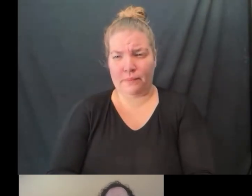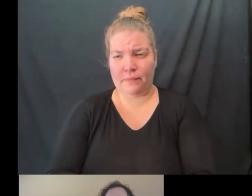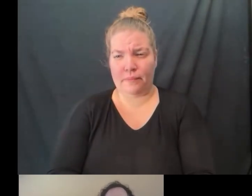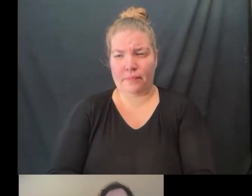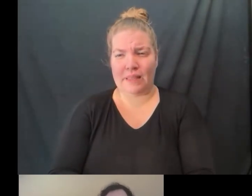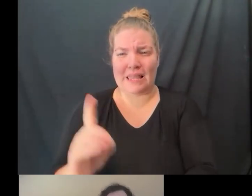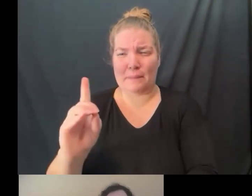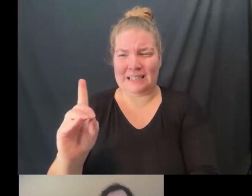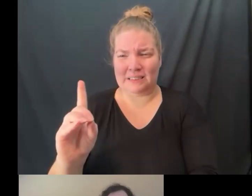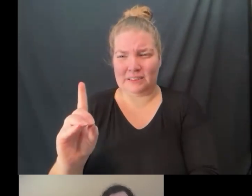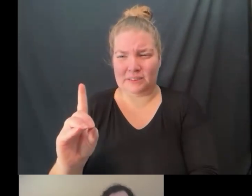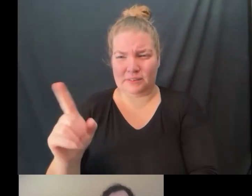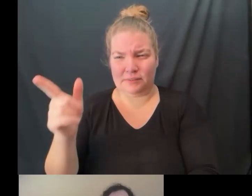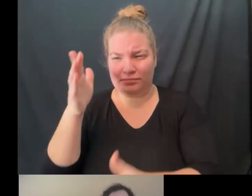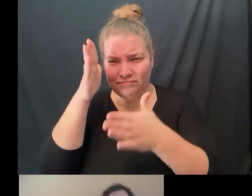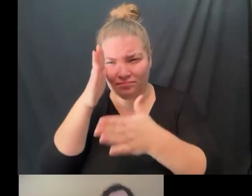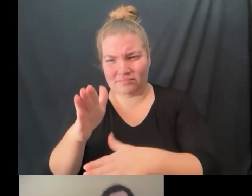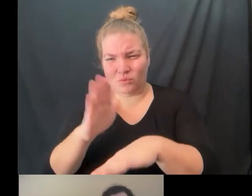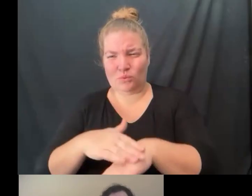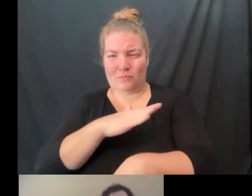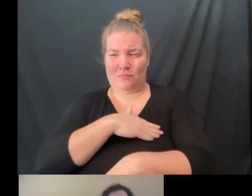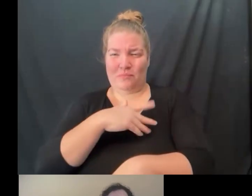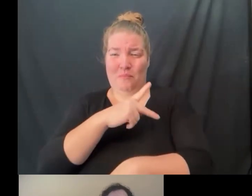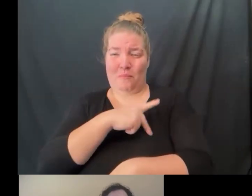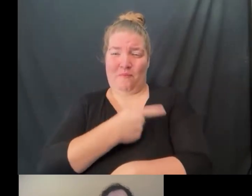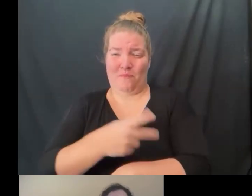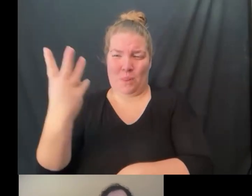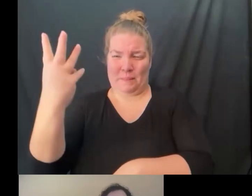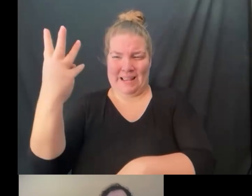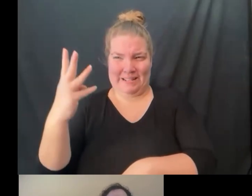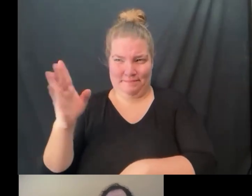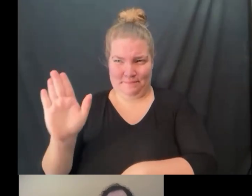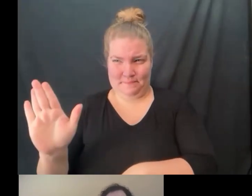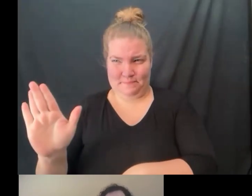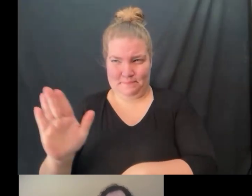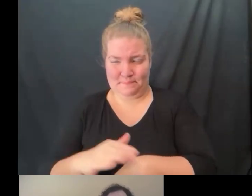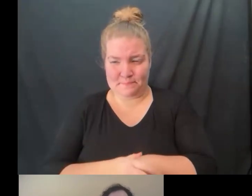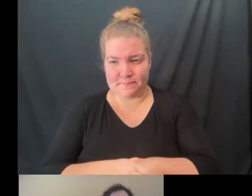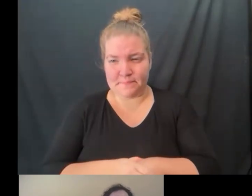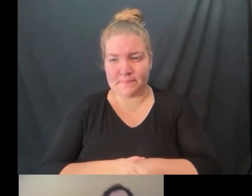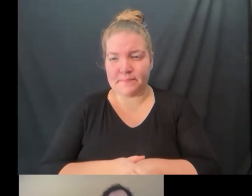And I know that Steffy's in Winnipeg and is referring to Manitoba as an example.